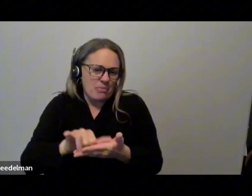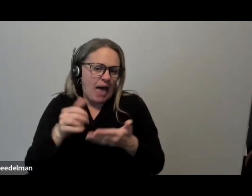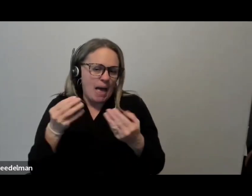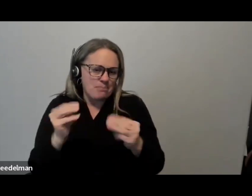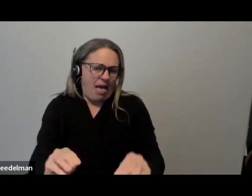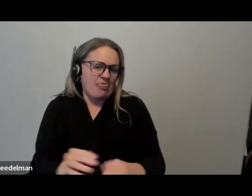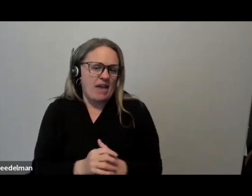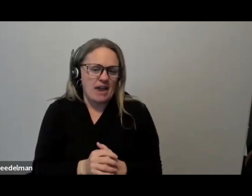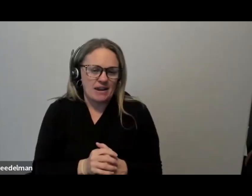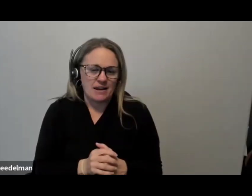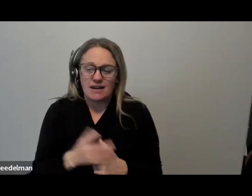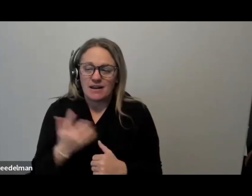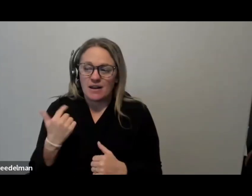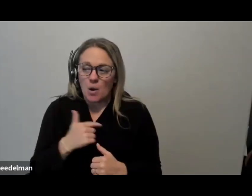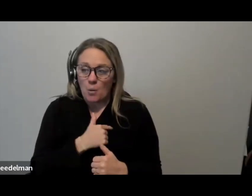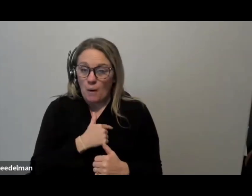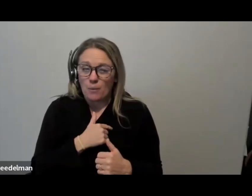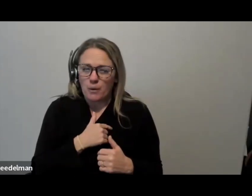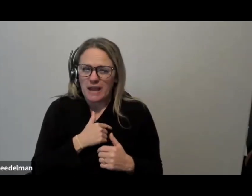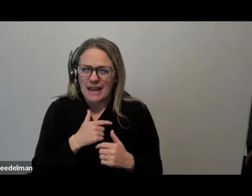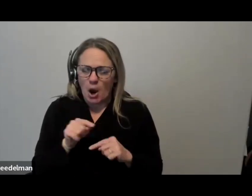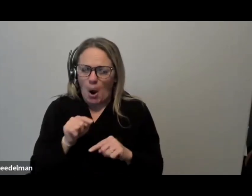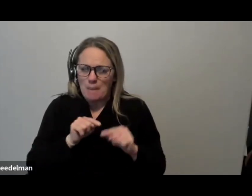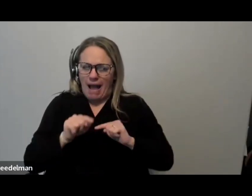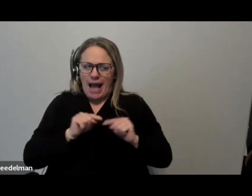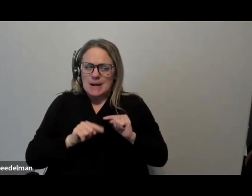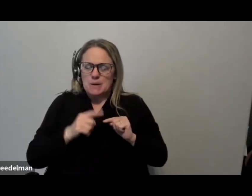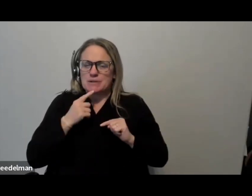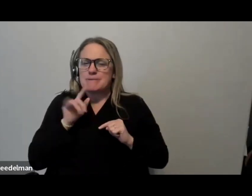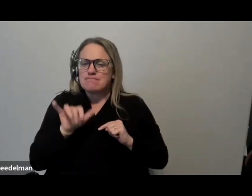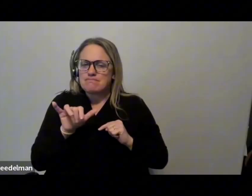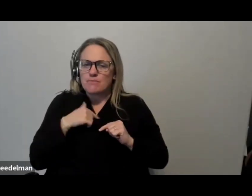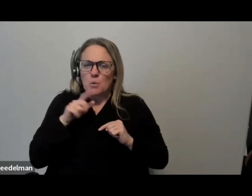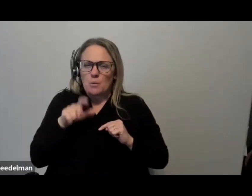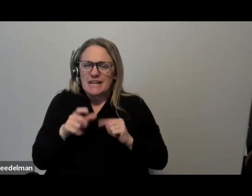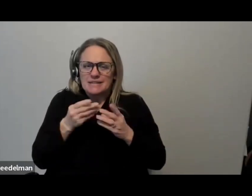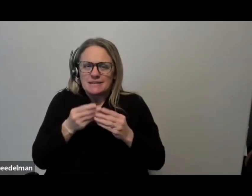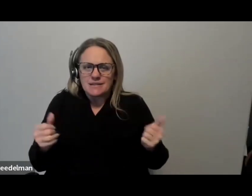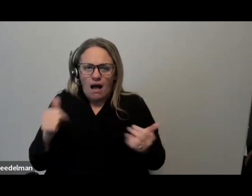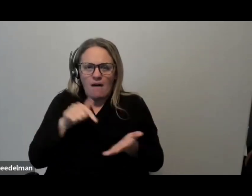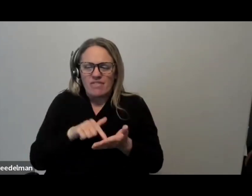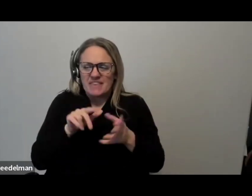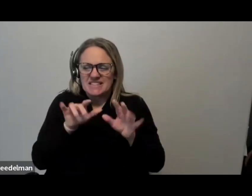to say like, hey, we need to solve like this standard or we need a better best practice to help all teams at Google,